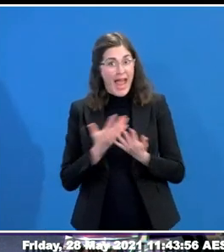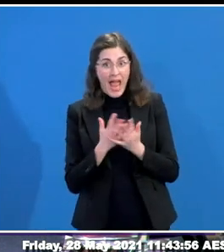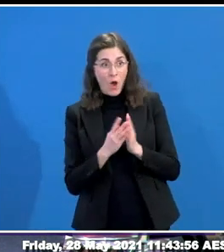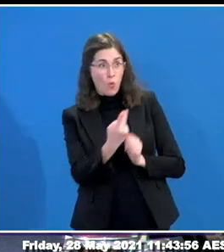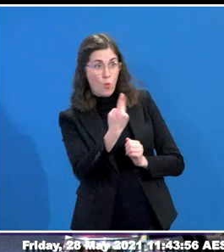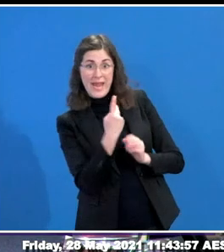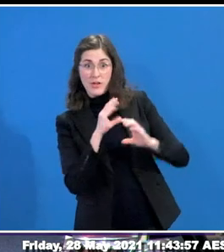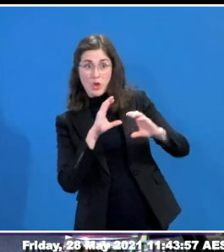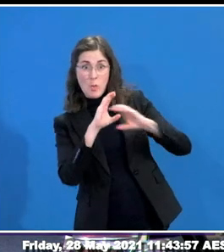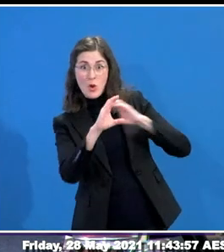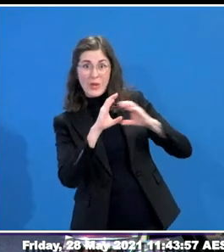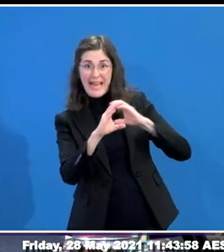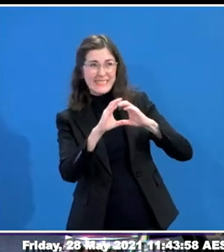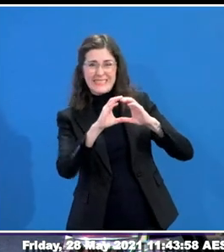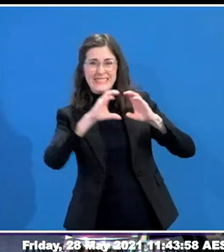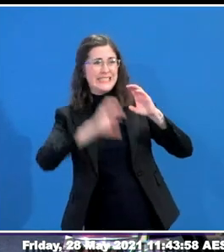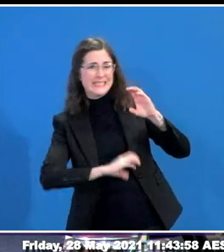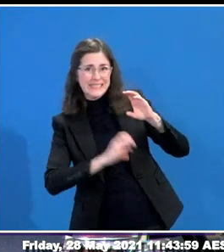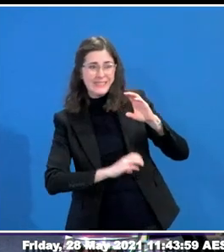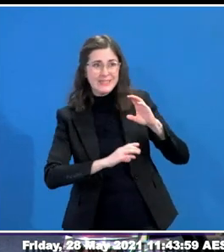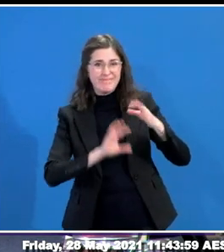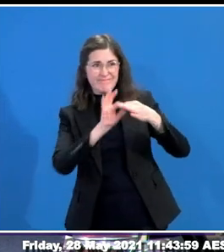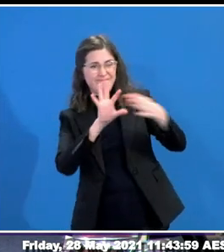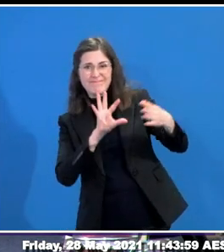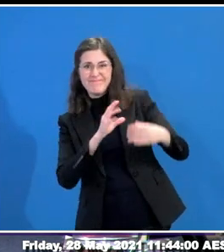contributed to a relationship breakdown, which was unfortunate, to say the least.